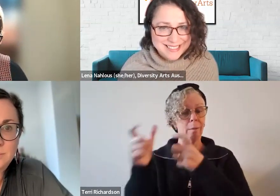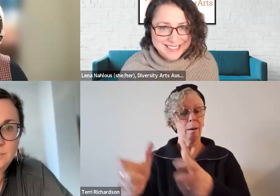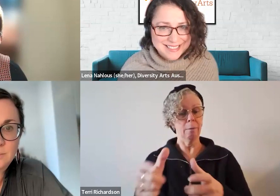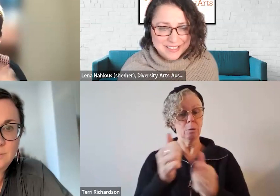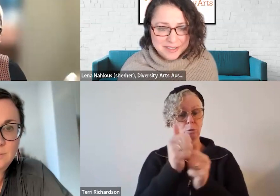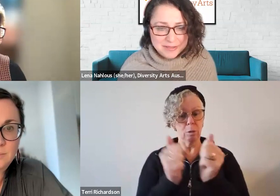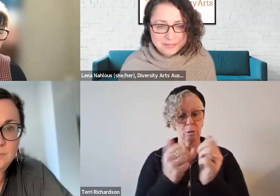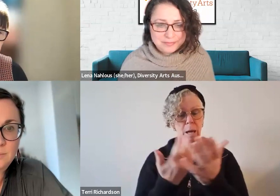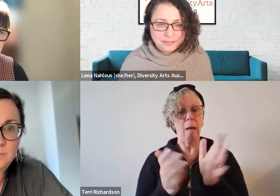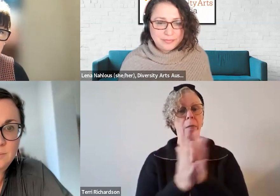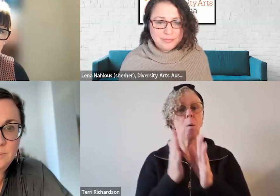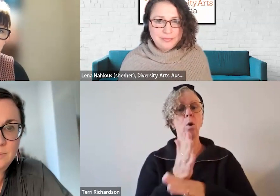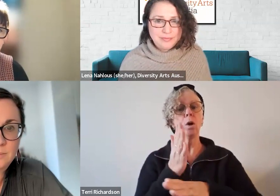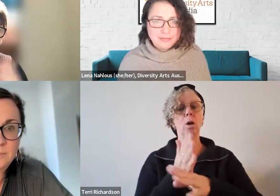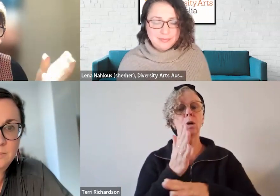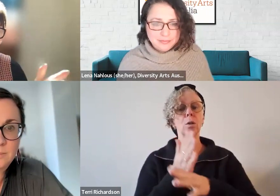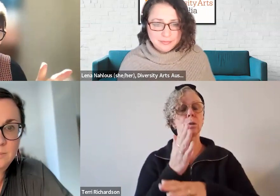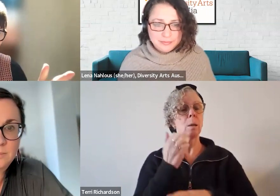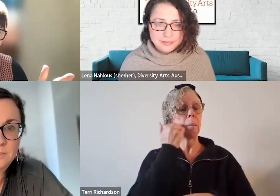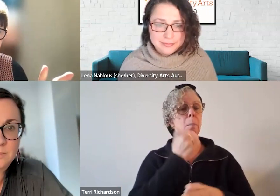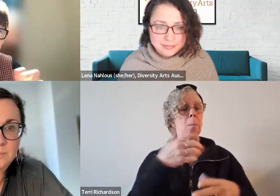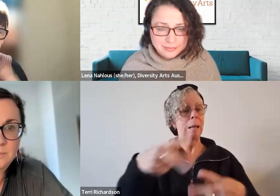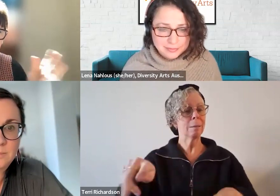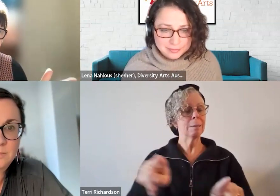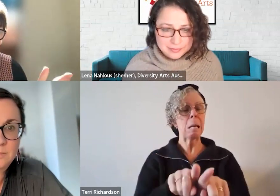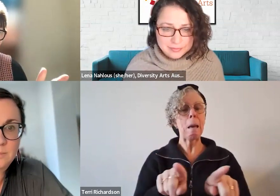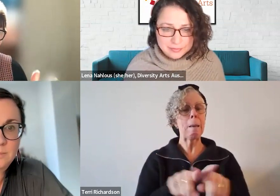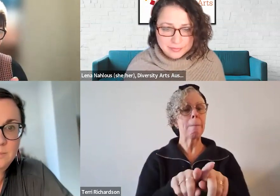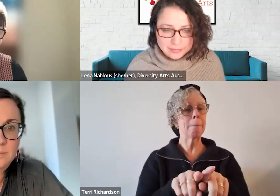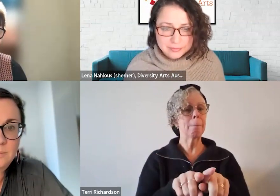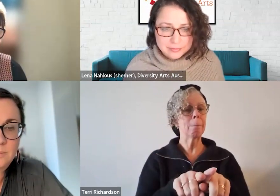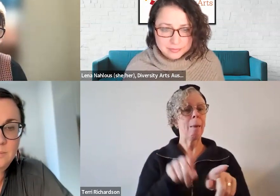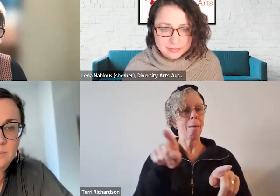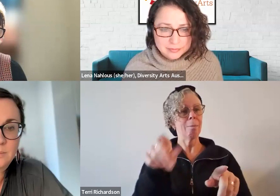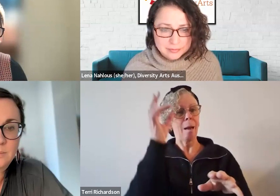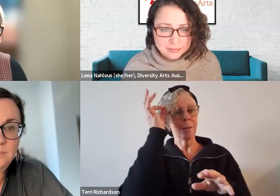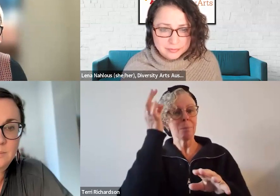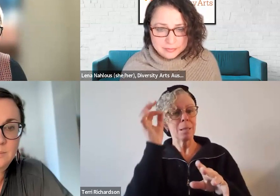BlakDance is another great example, the advisory committee, the cultural advisory committee.